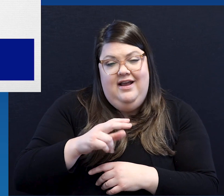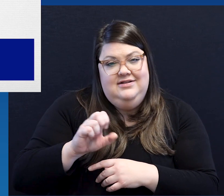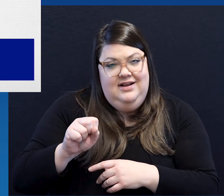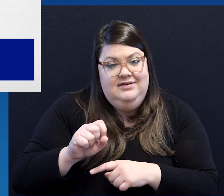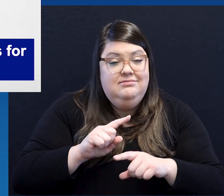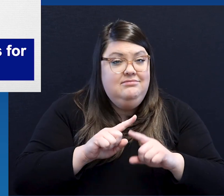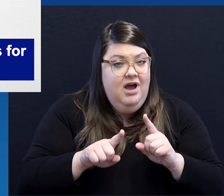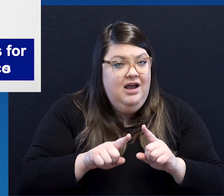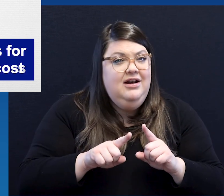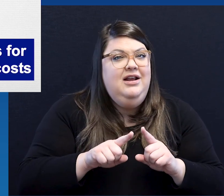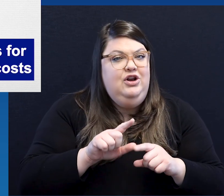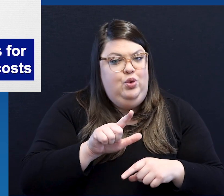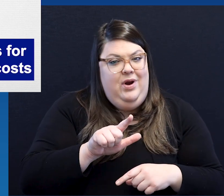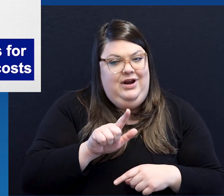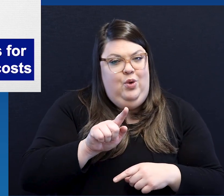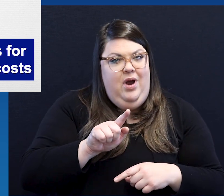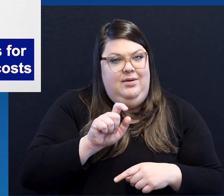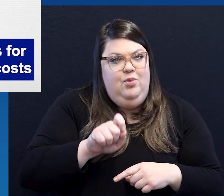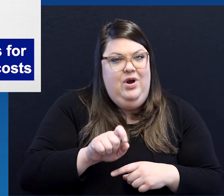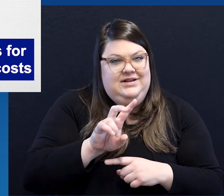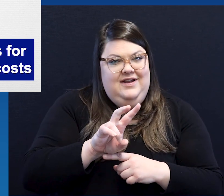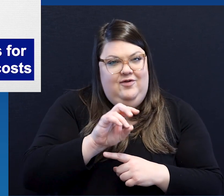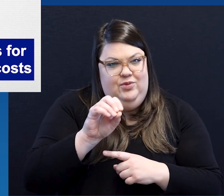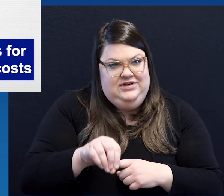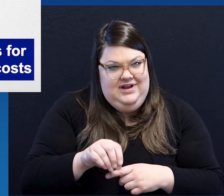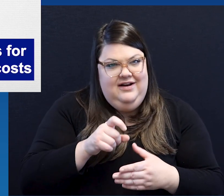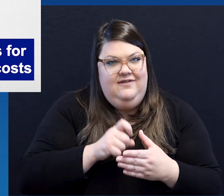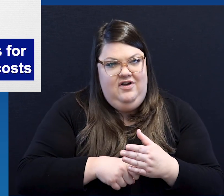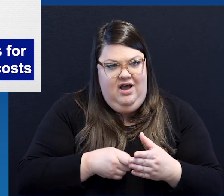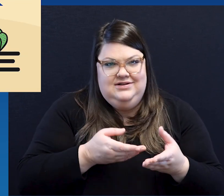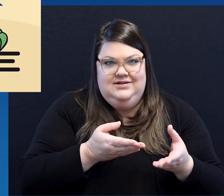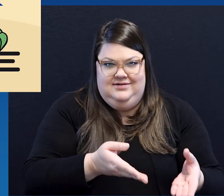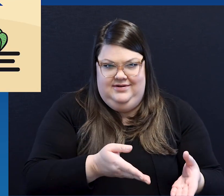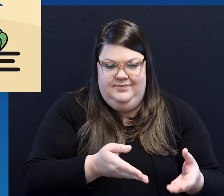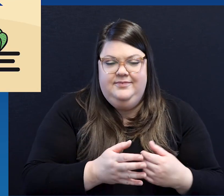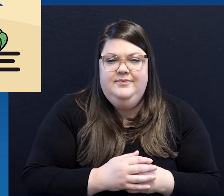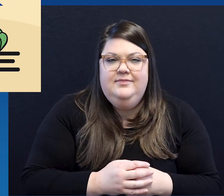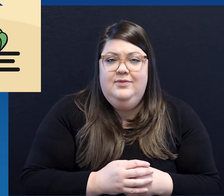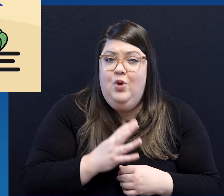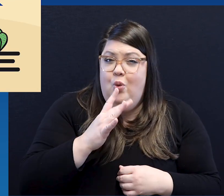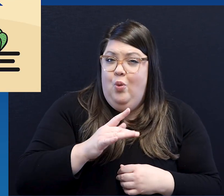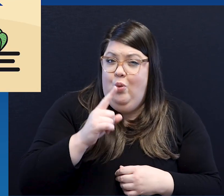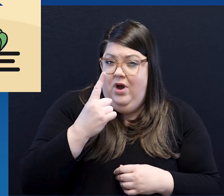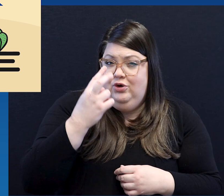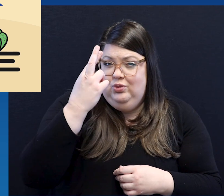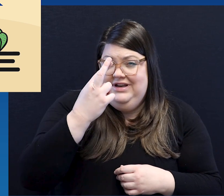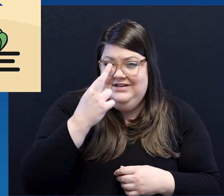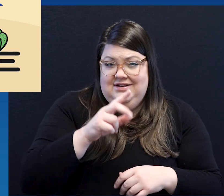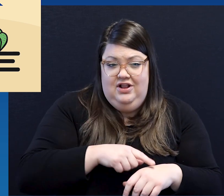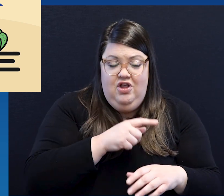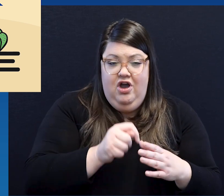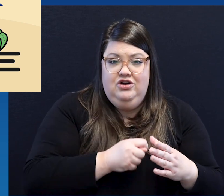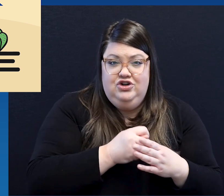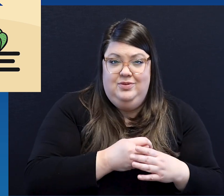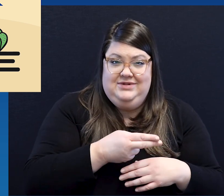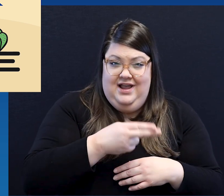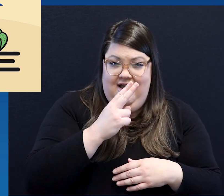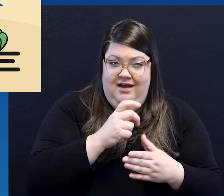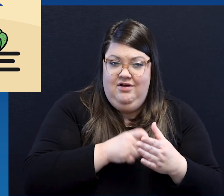which is also known as AHCCCS. Long-term care members make up less than 4% of the AHCCCS population